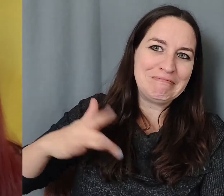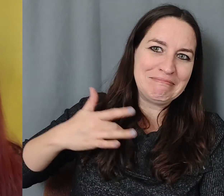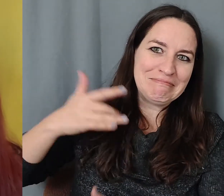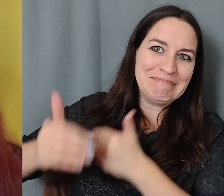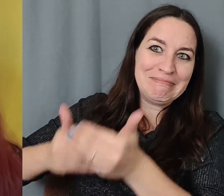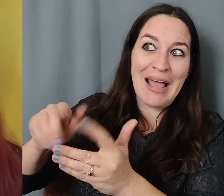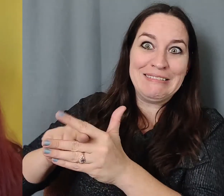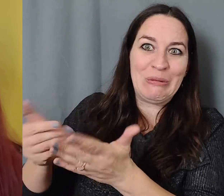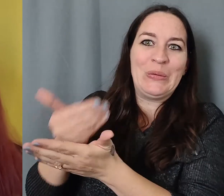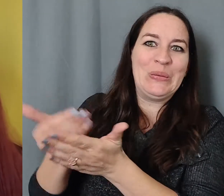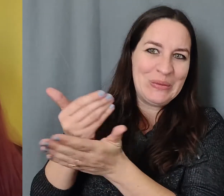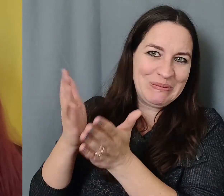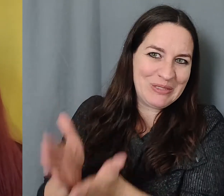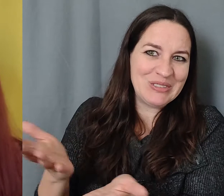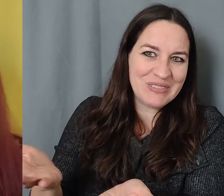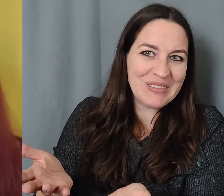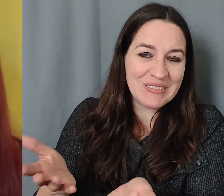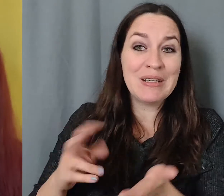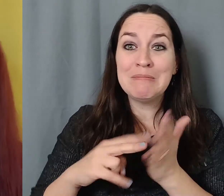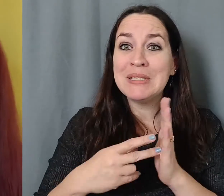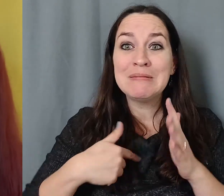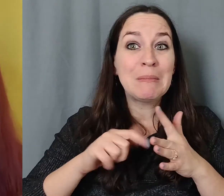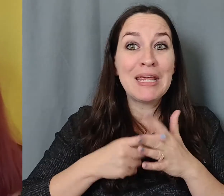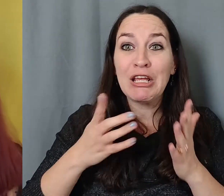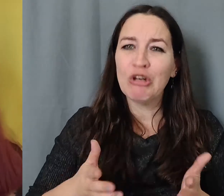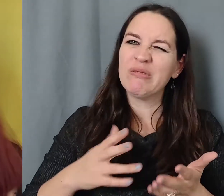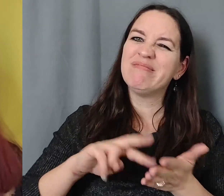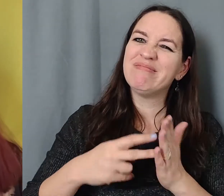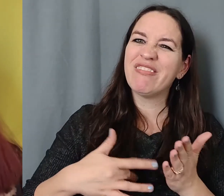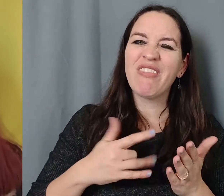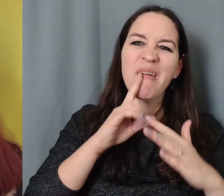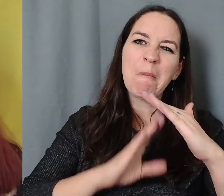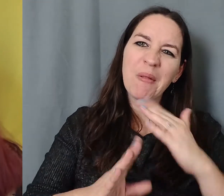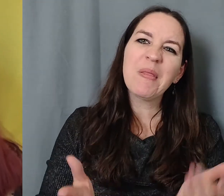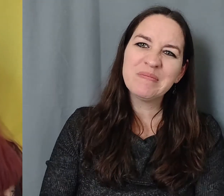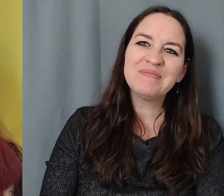their own goals. So being a beginner kind of keeps us humble, right? Like it keeps us kind and keeps us sympathetic towards others.